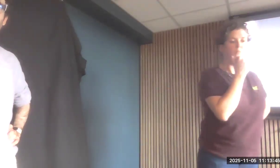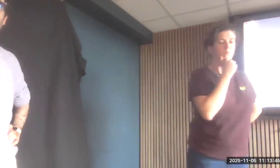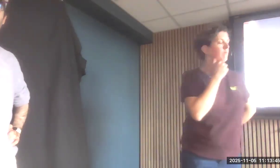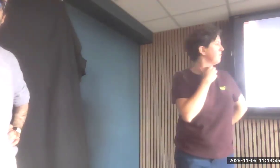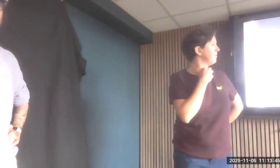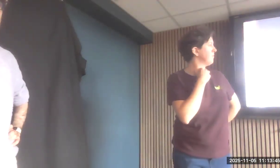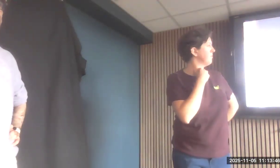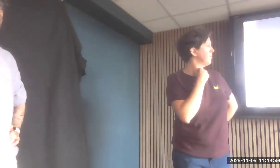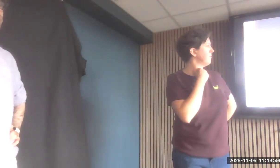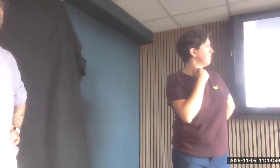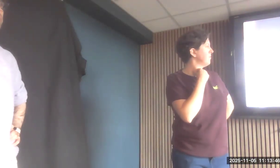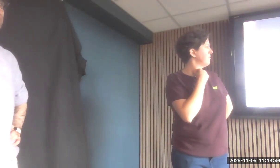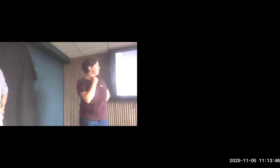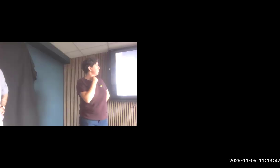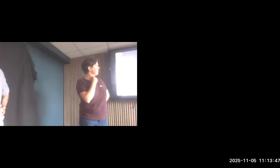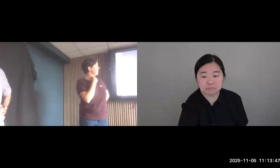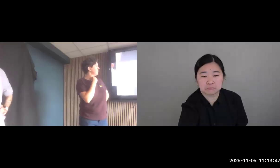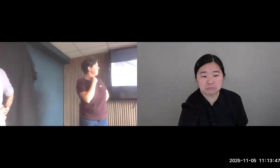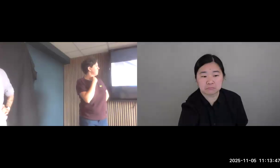Yeah, because the next question will be spoken. Yes.